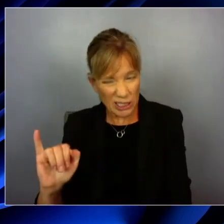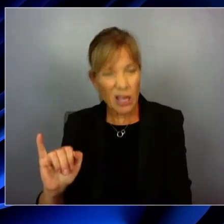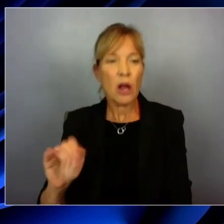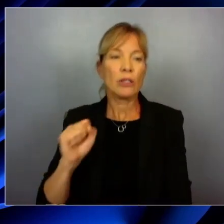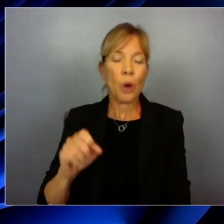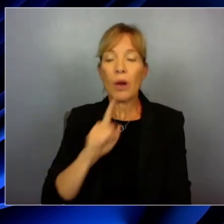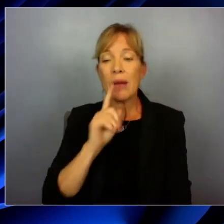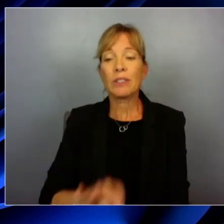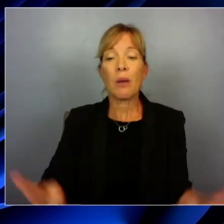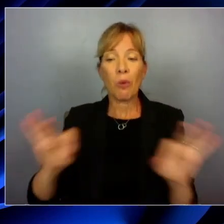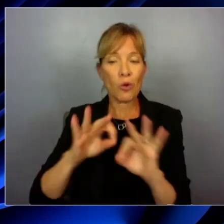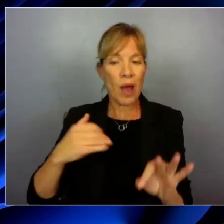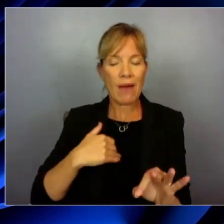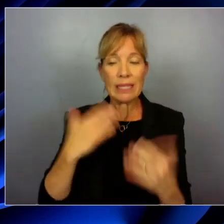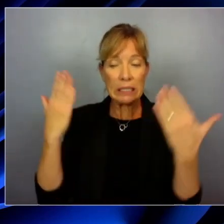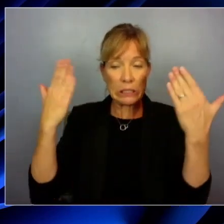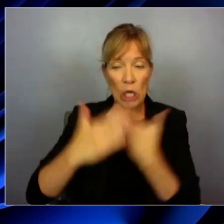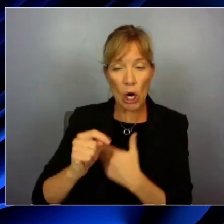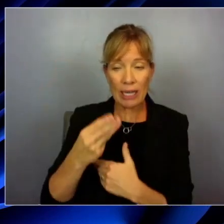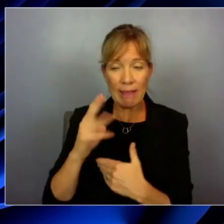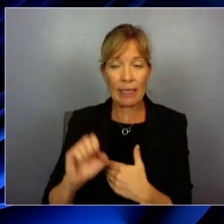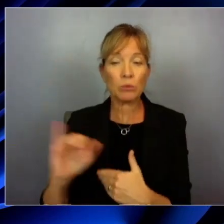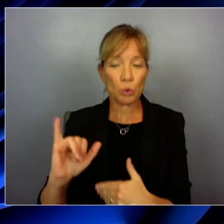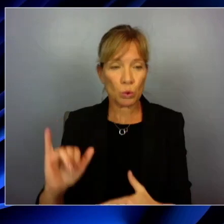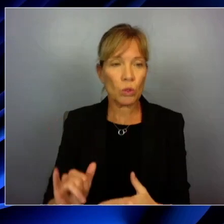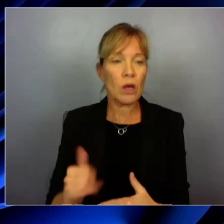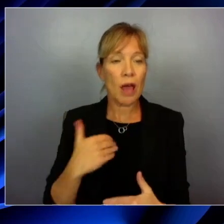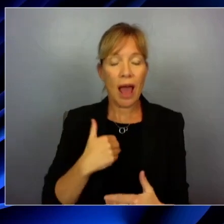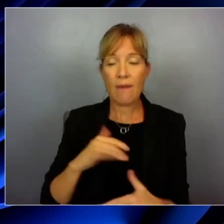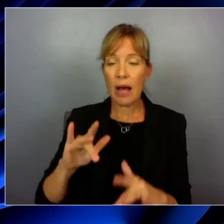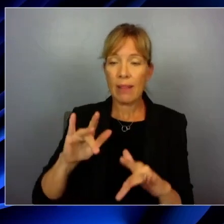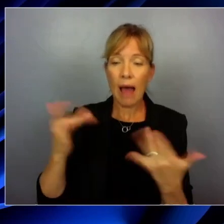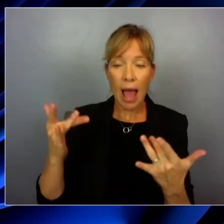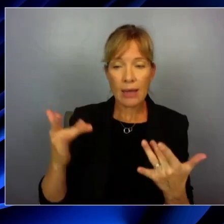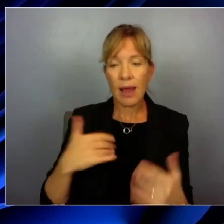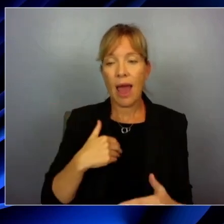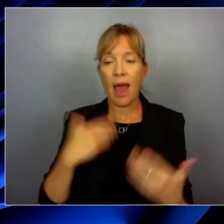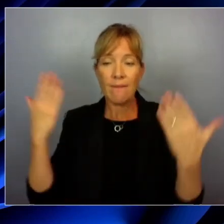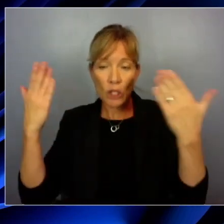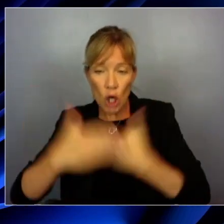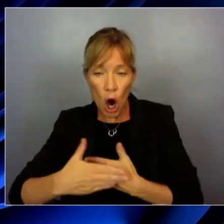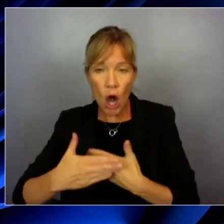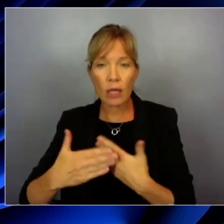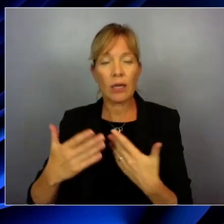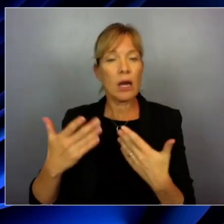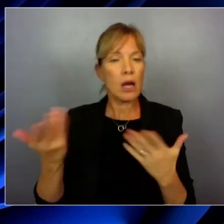have these dark themes as well. So we've got these light themes you've got these dark themes again, all very inclusive,